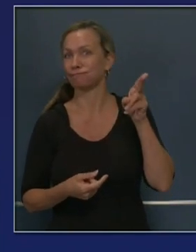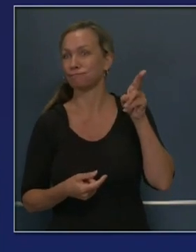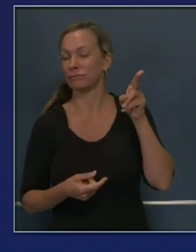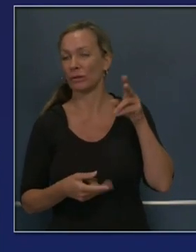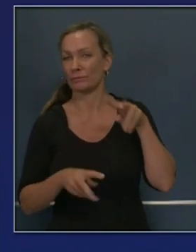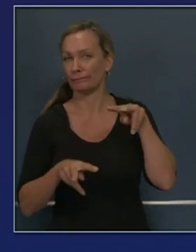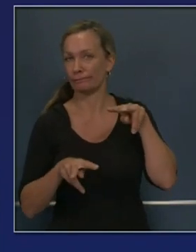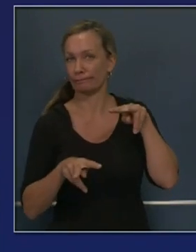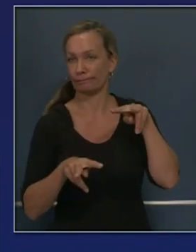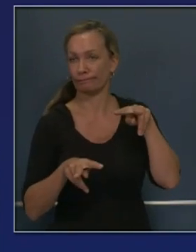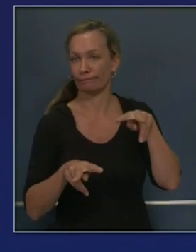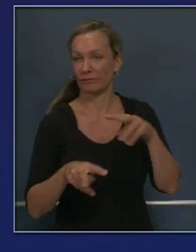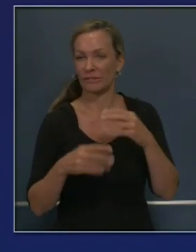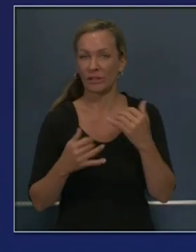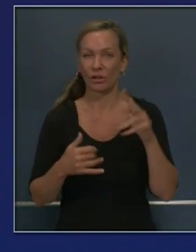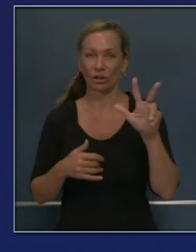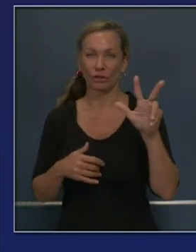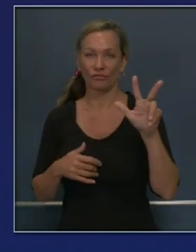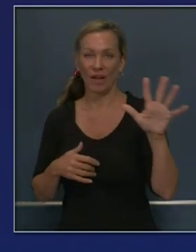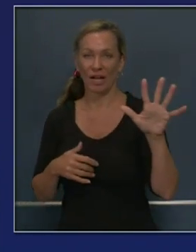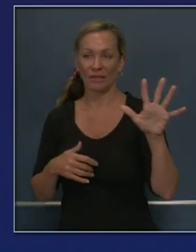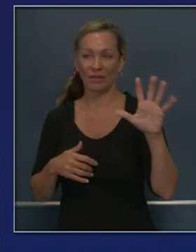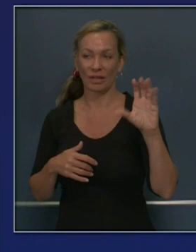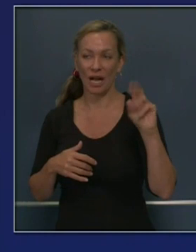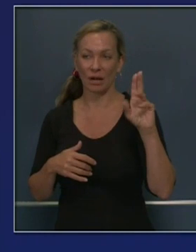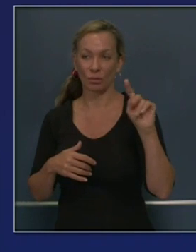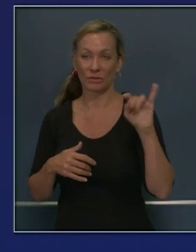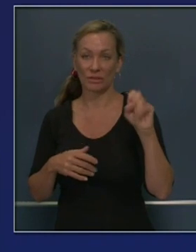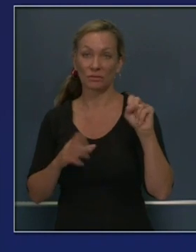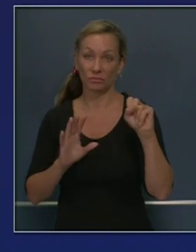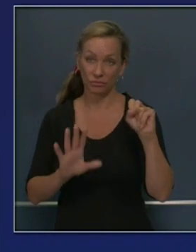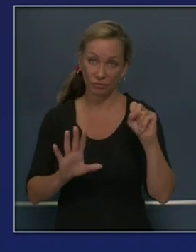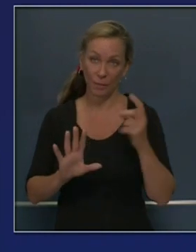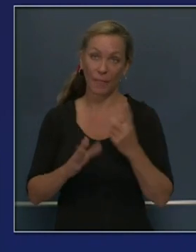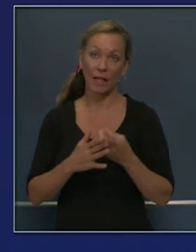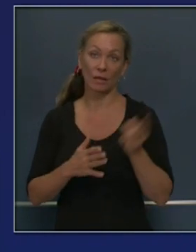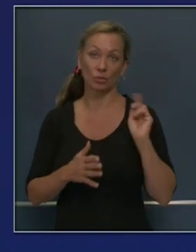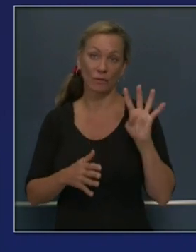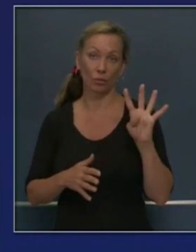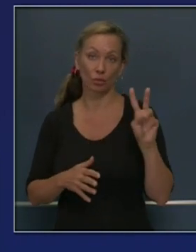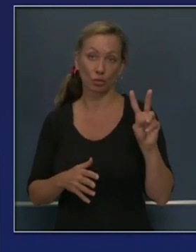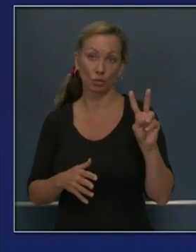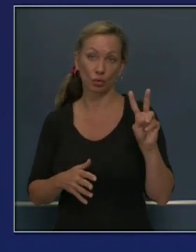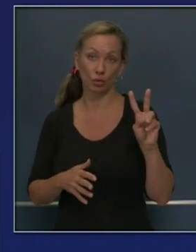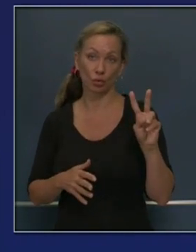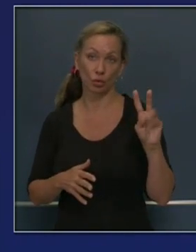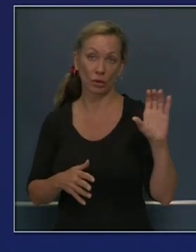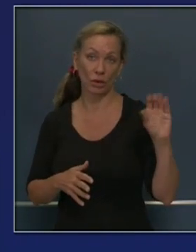YOU SEE THE SLIDES FAMILIAR SIDE THE NUMBER OF COUNTIES ON THE LIST FOR 30 DAYS. WHAT IS NOT AS FAMILIAR IS WE SEE A DECLINE IN THE TOTAL NUMBER OF COUNTIES ON THE